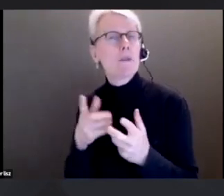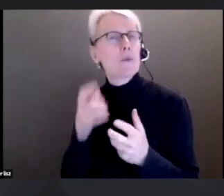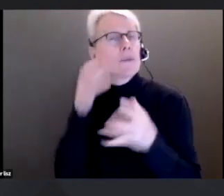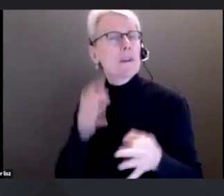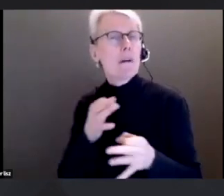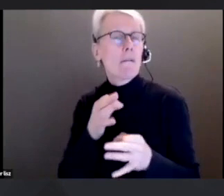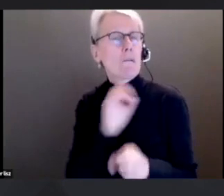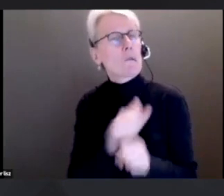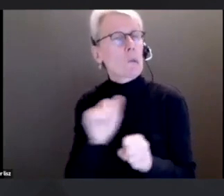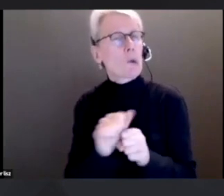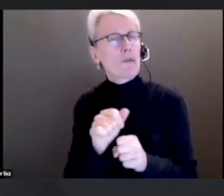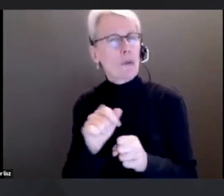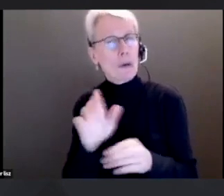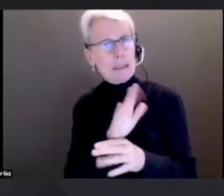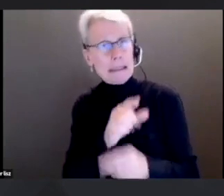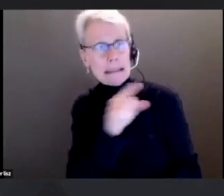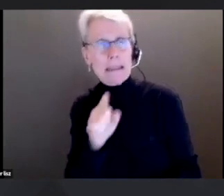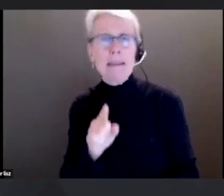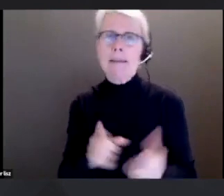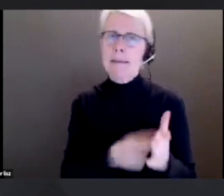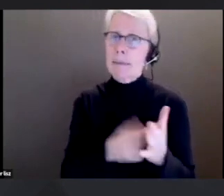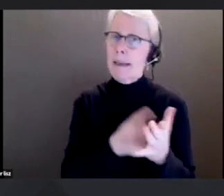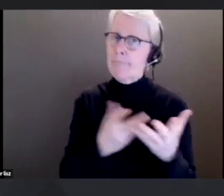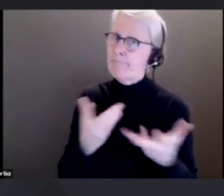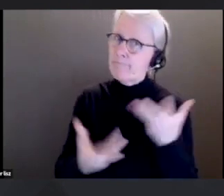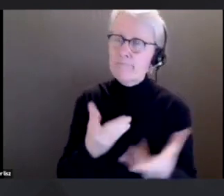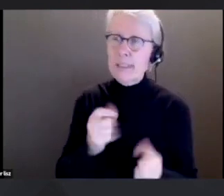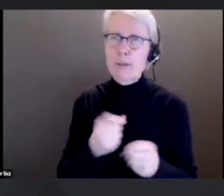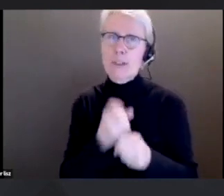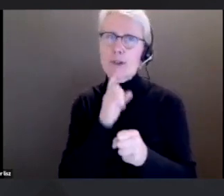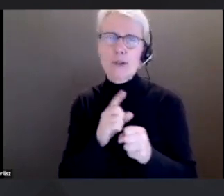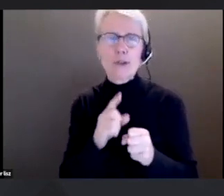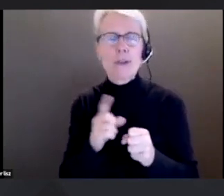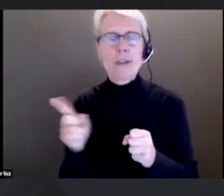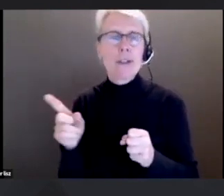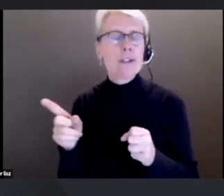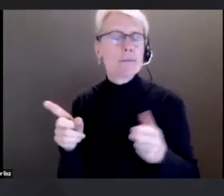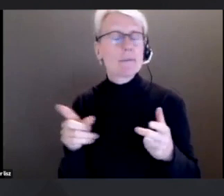"Hey, I've got somebody that has a job." And I know, again, working with HDCS,